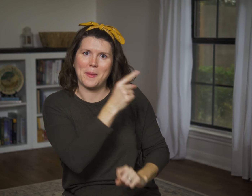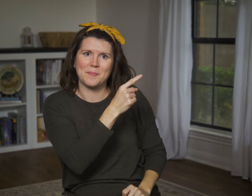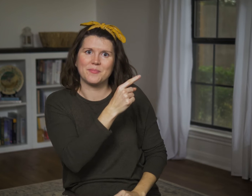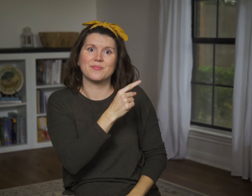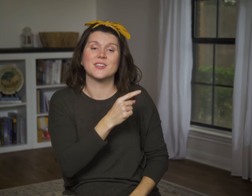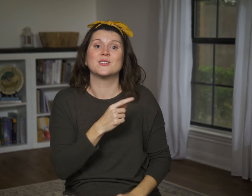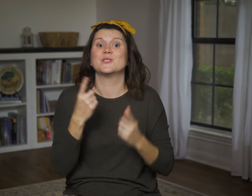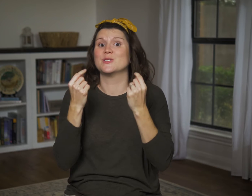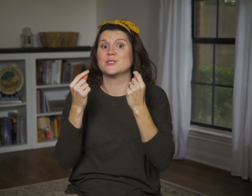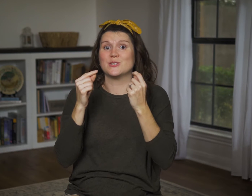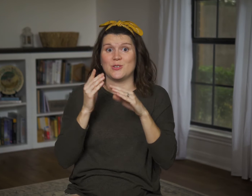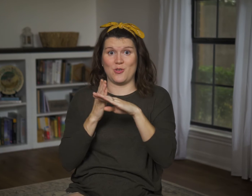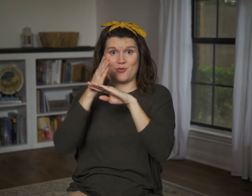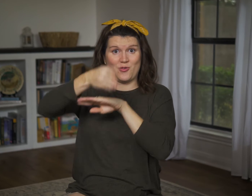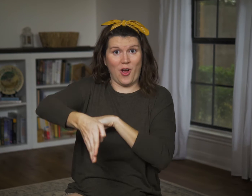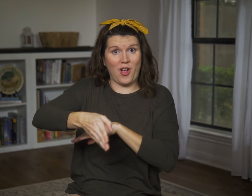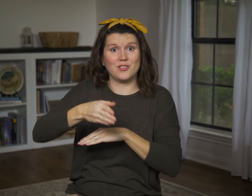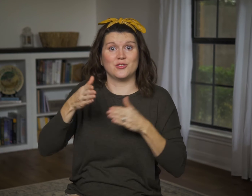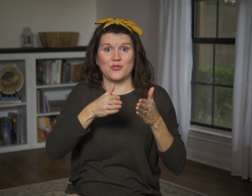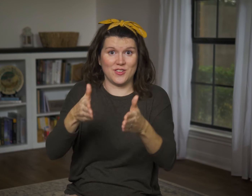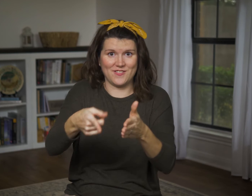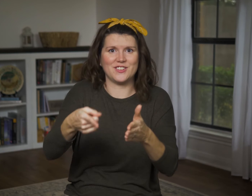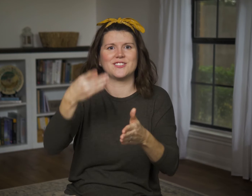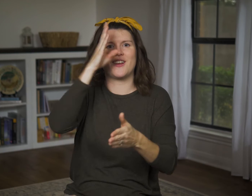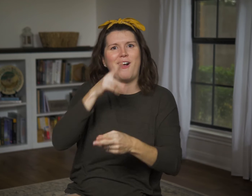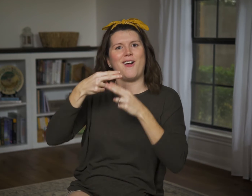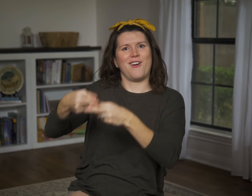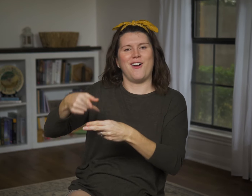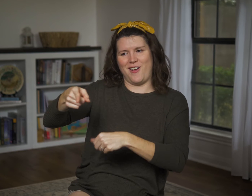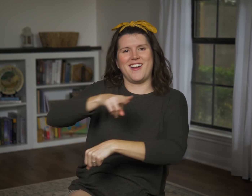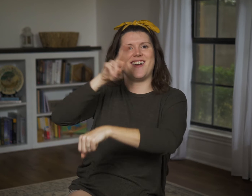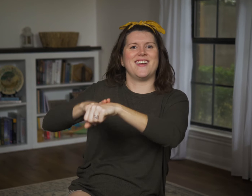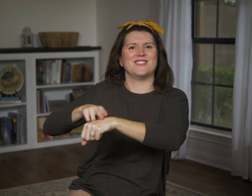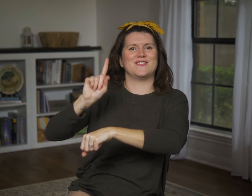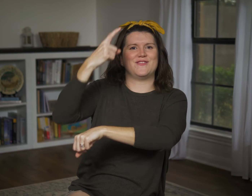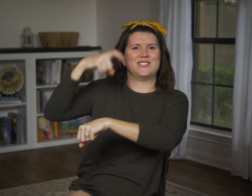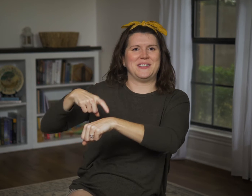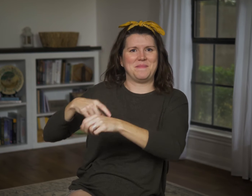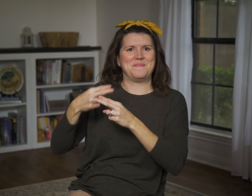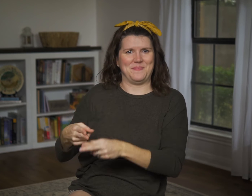As they cross over God calls them a “nation” for the first time,